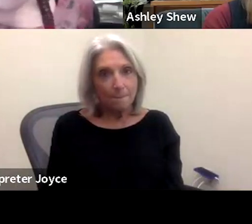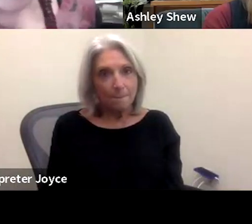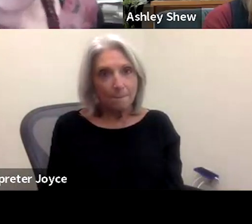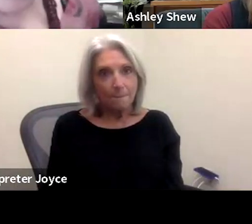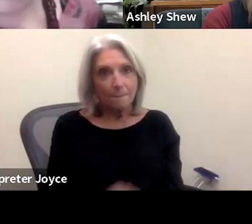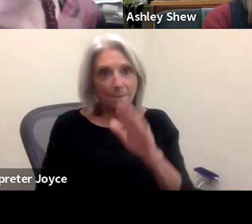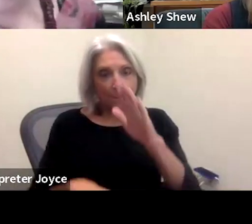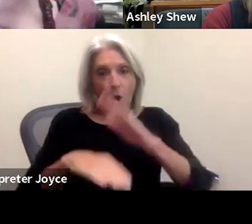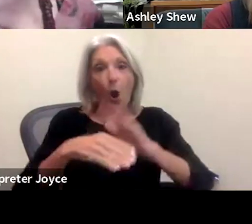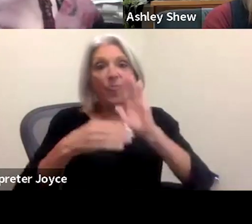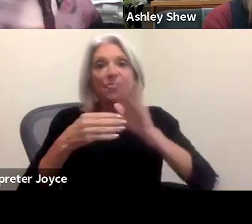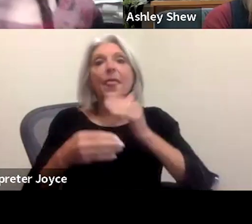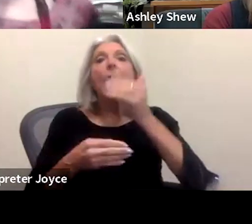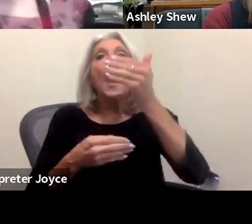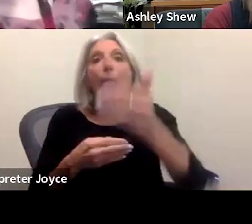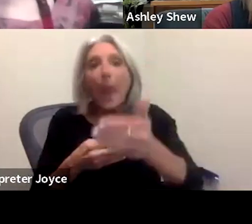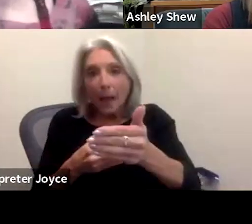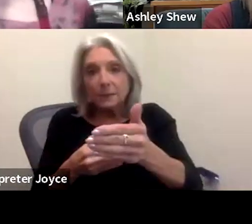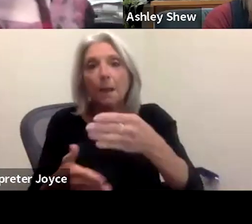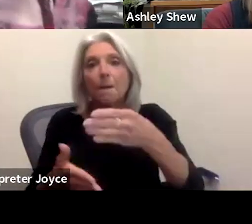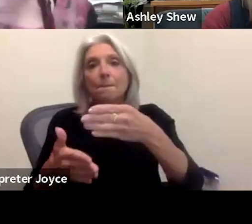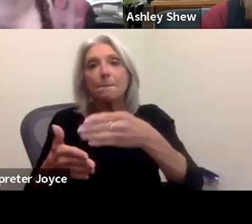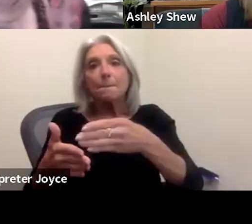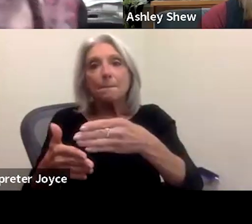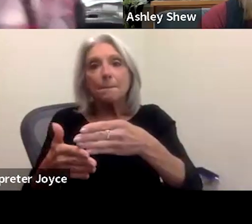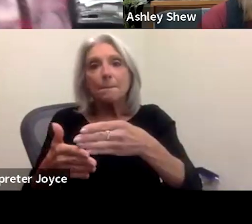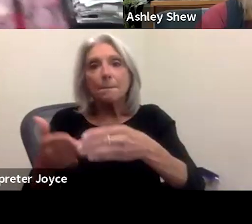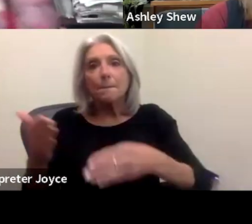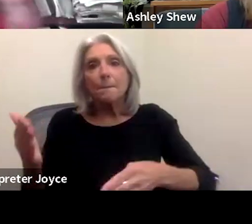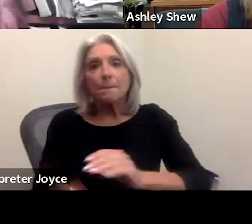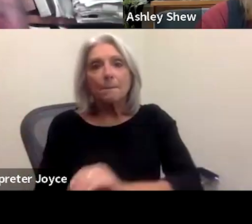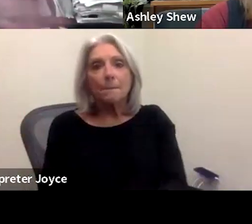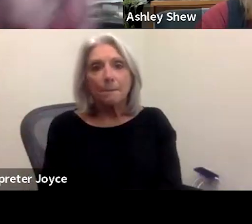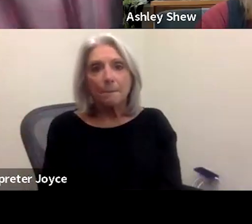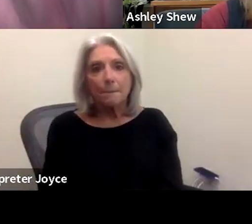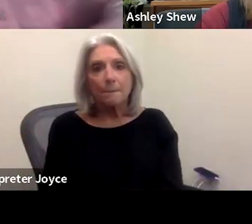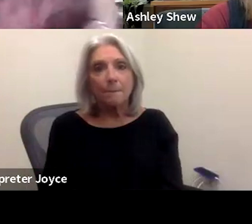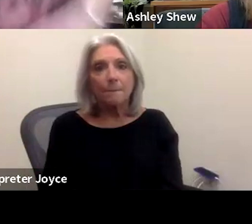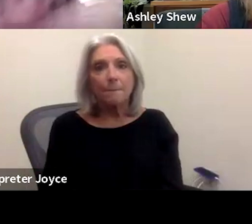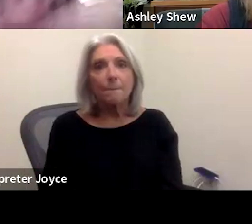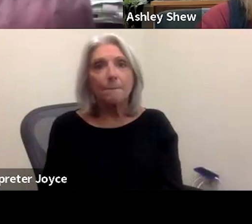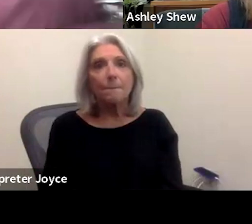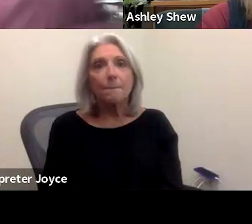On the next part. On the dance floor.